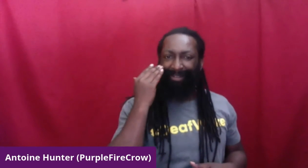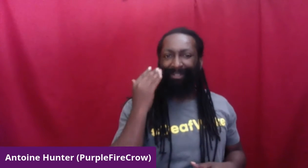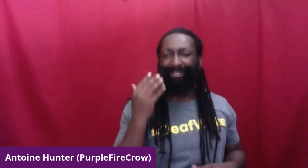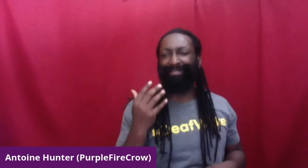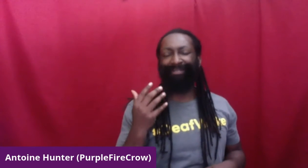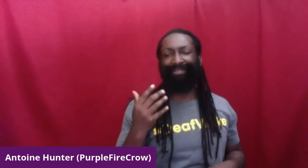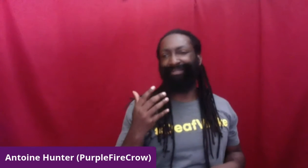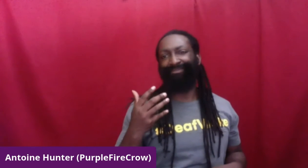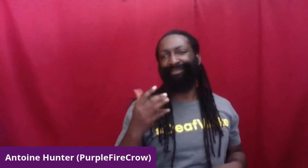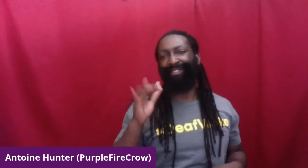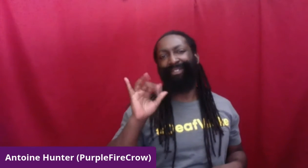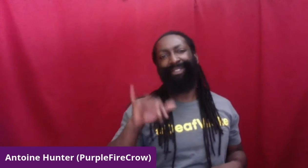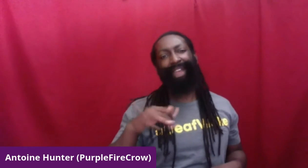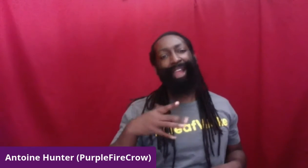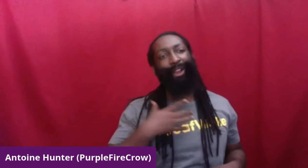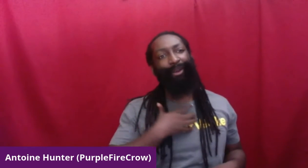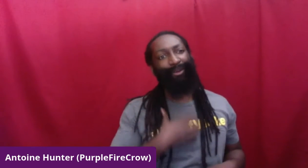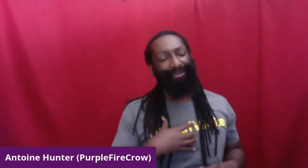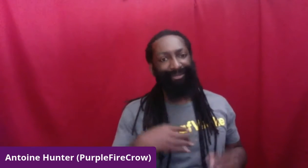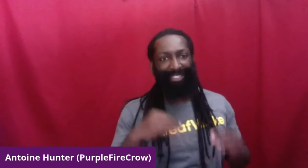My mind is still growing, you know?